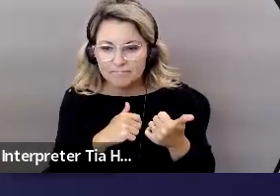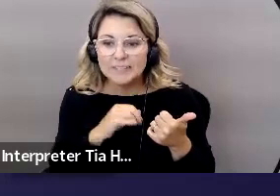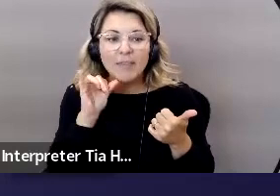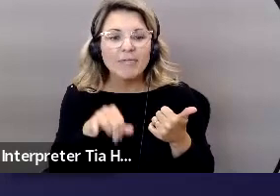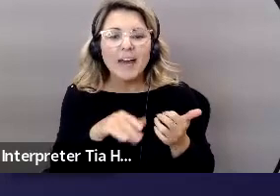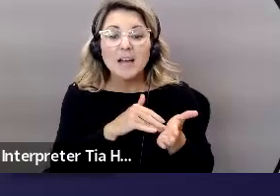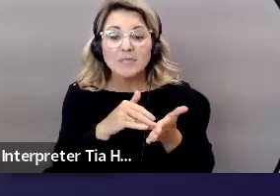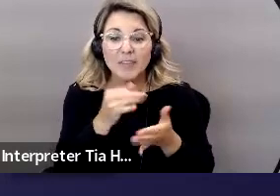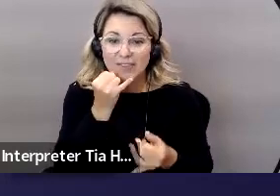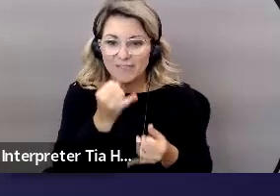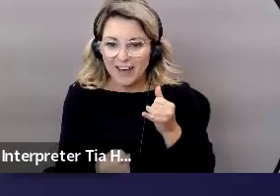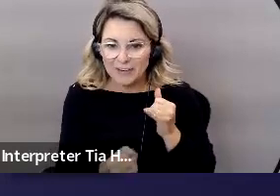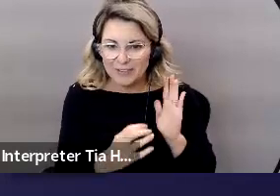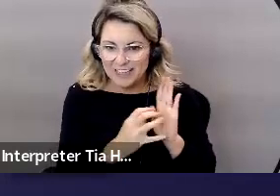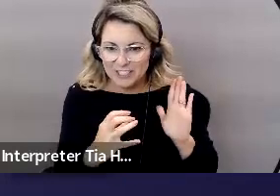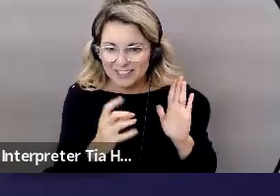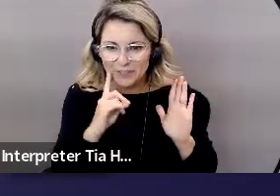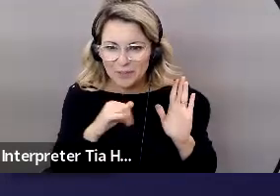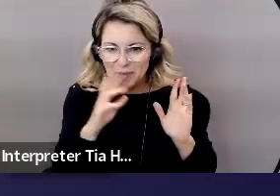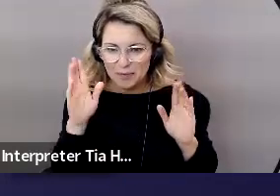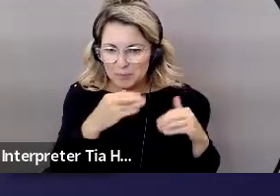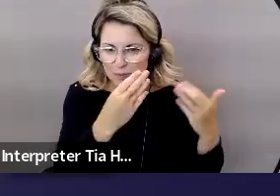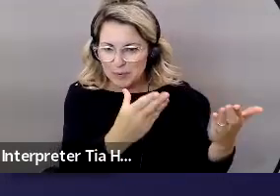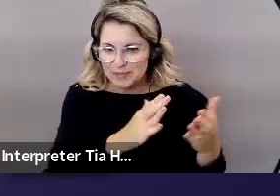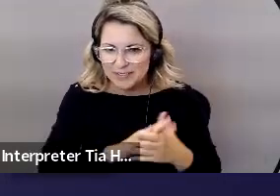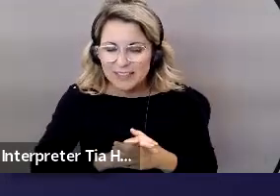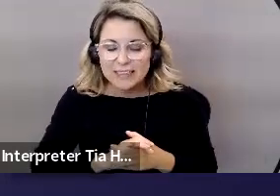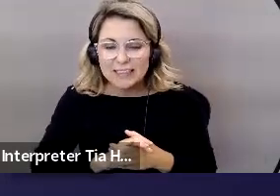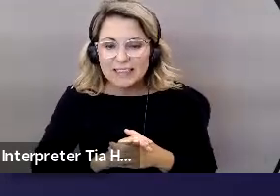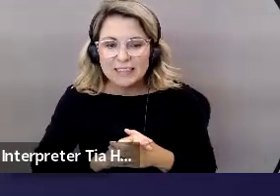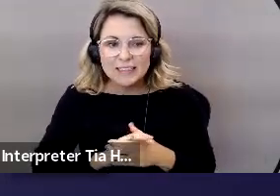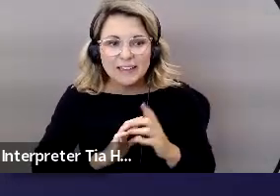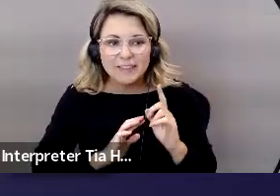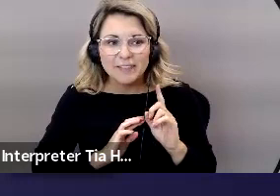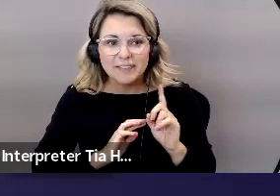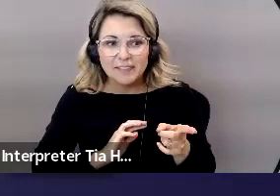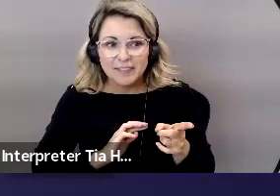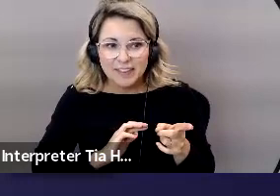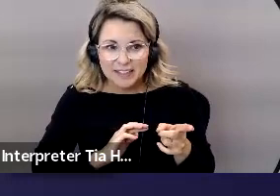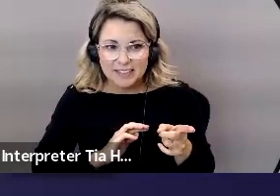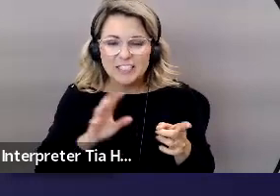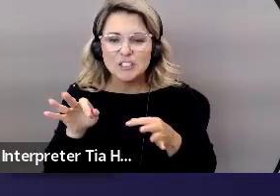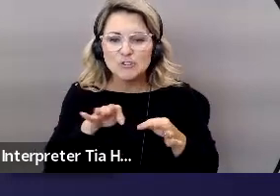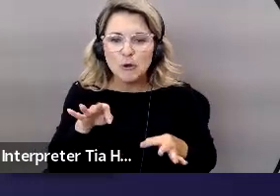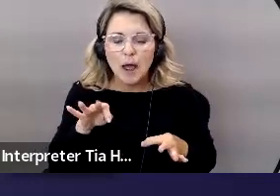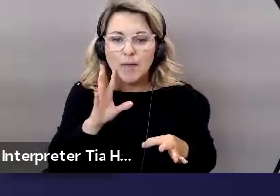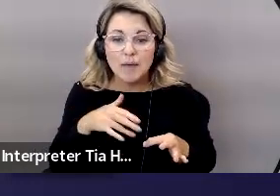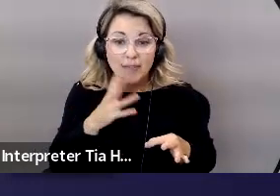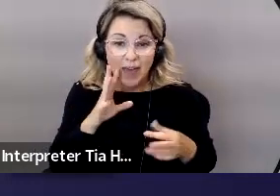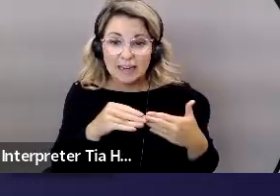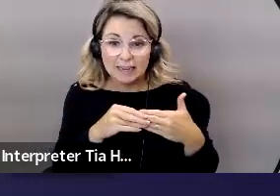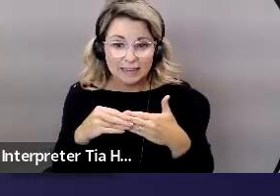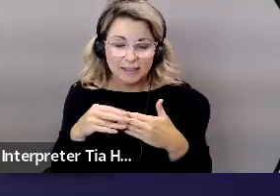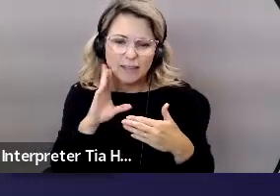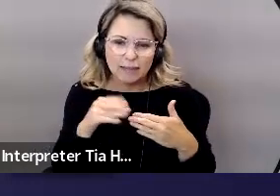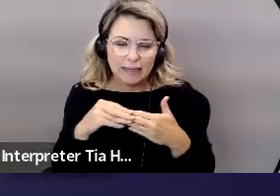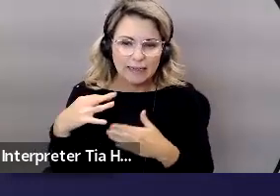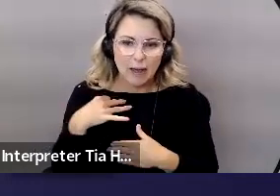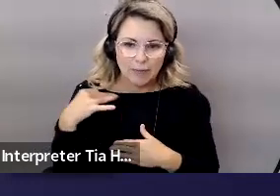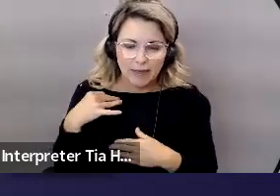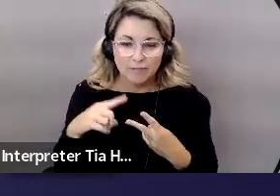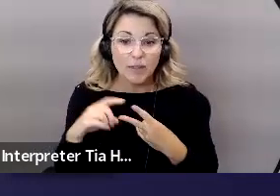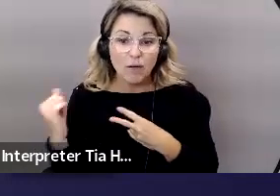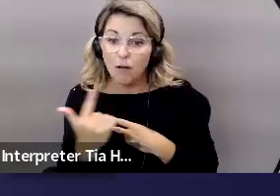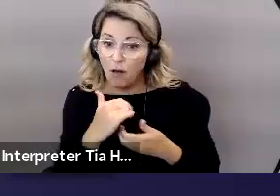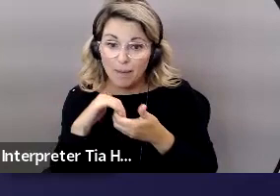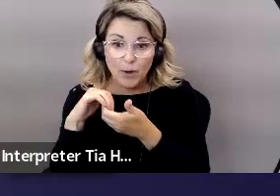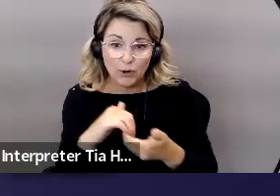final section of a proposal and this describes the lead applicant and all partners in terms of their